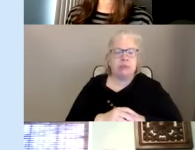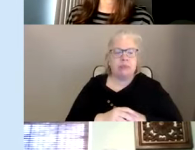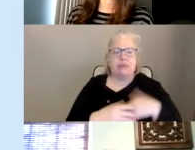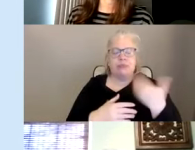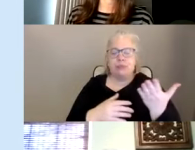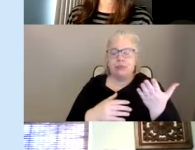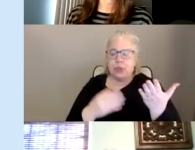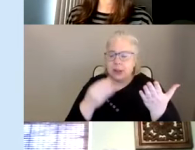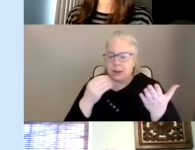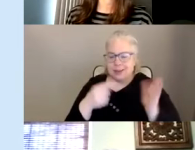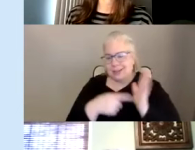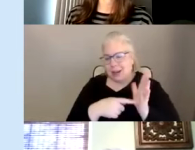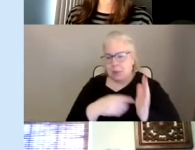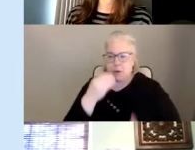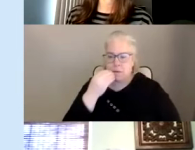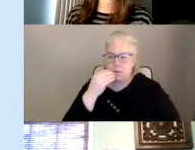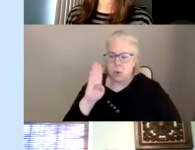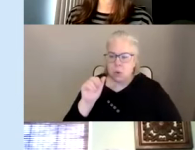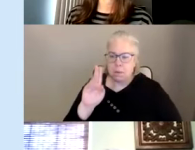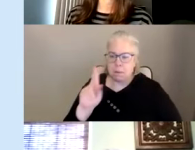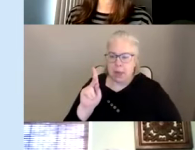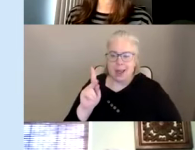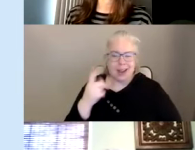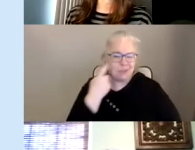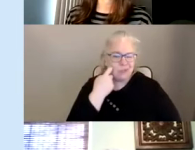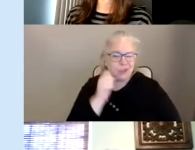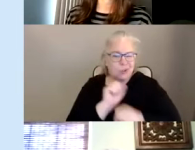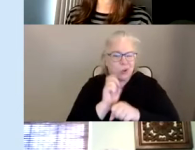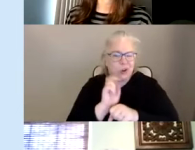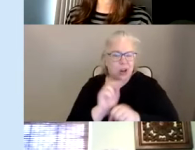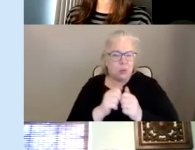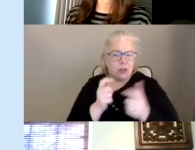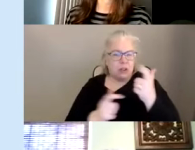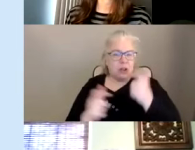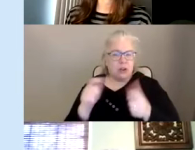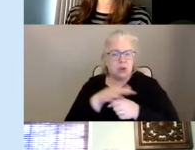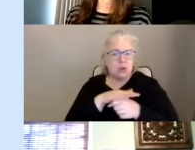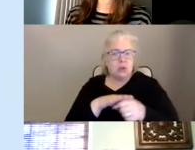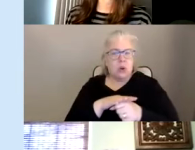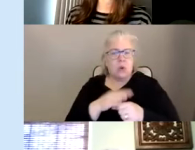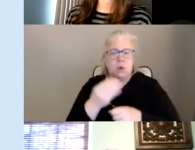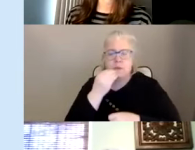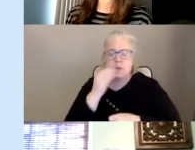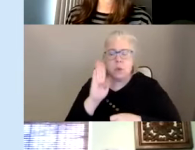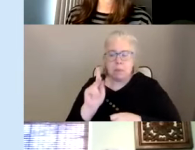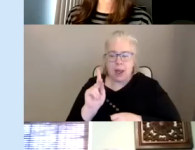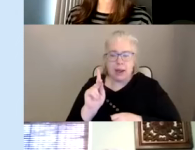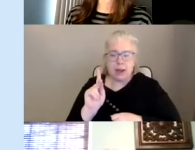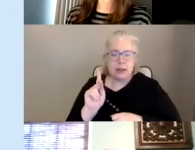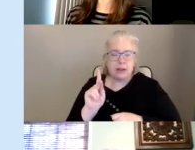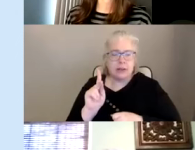which is one project I've been working on recently with one of our larger local food banks. So I'm giving a couple of examples